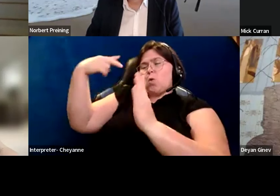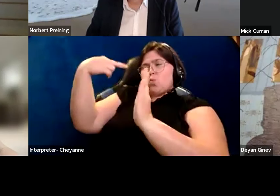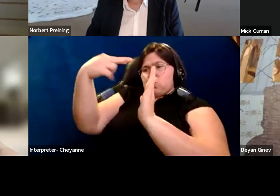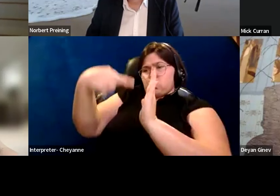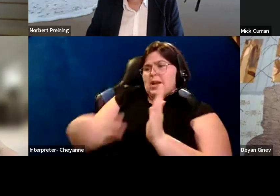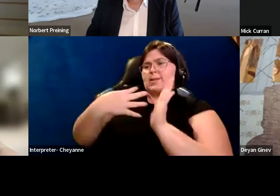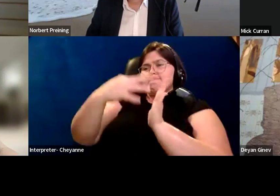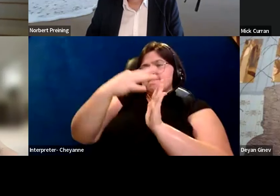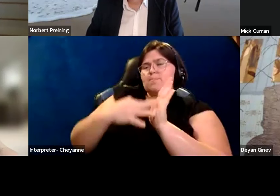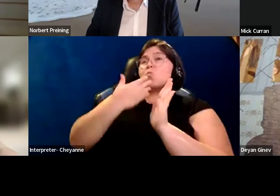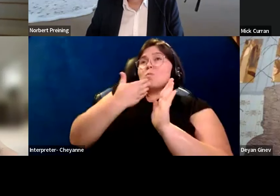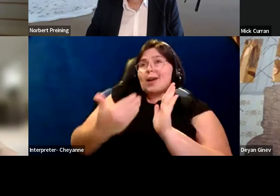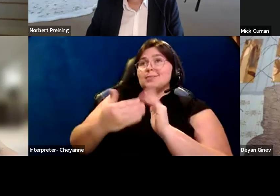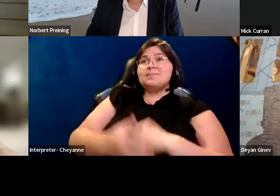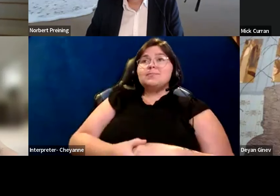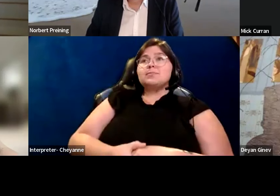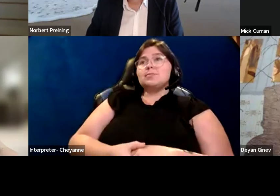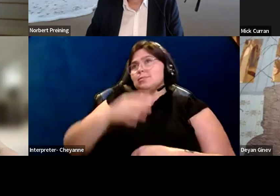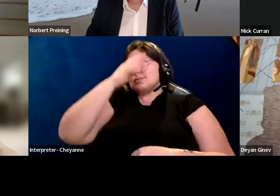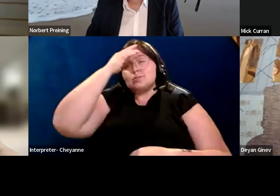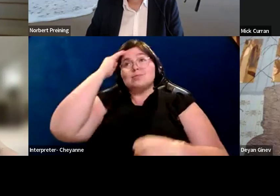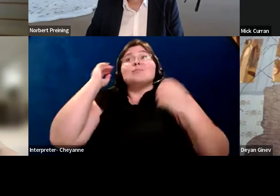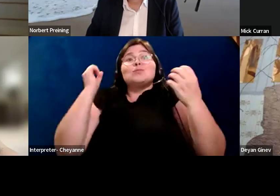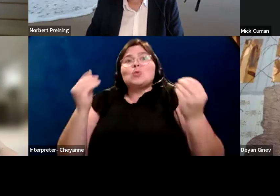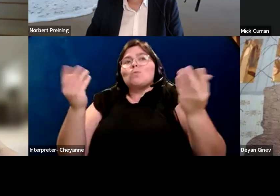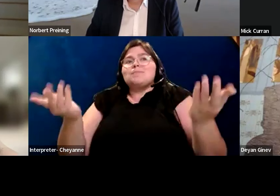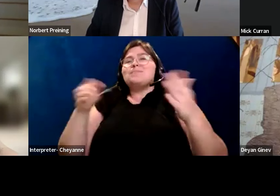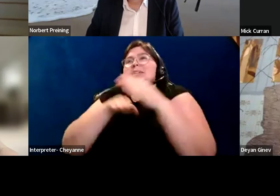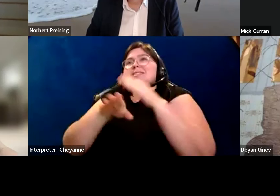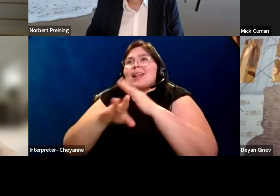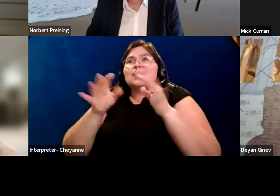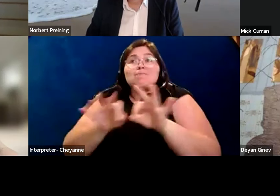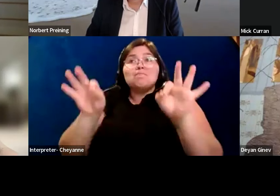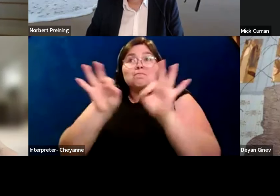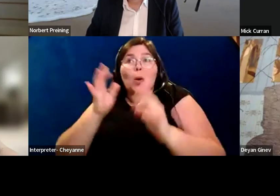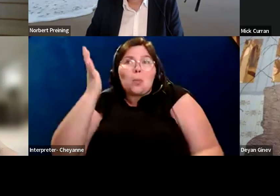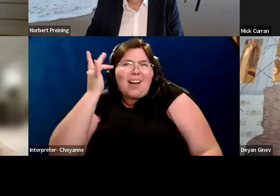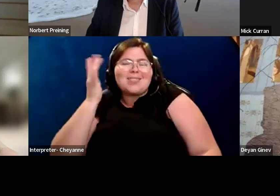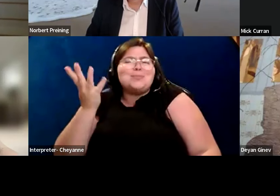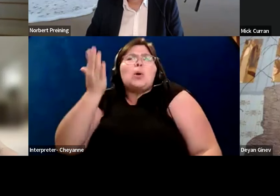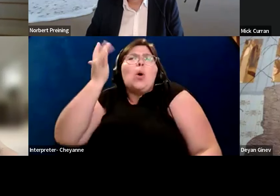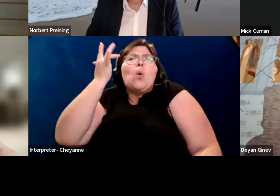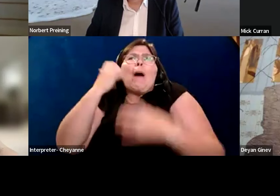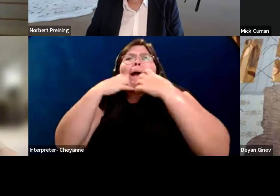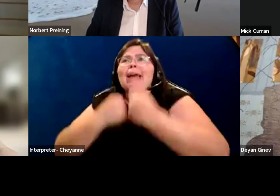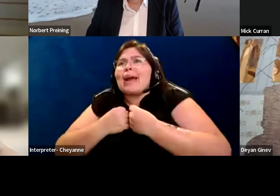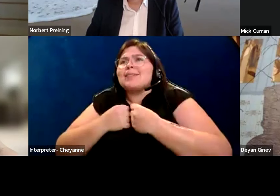So why does accessibility matter, though? Why should we care? Why should the scientific community care?